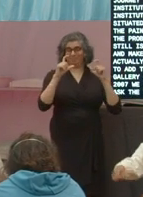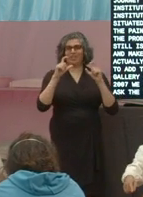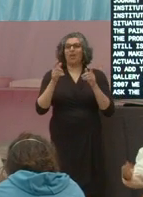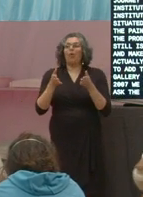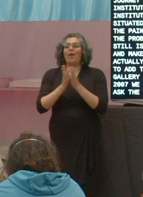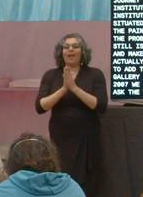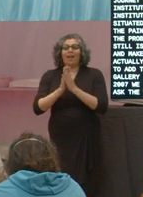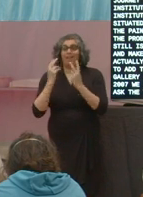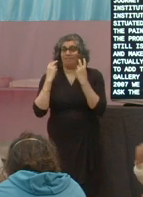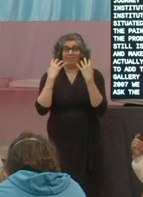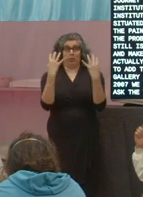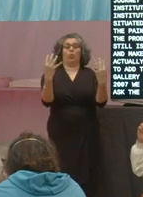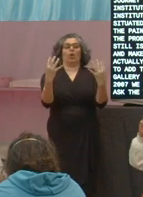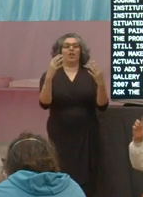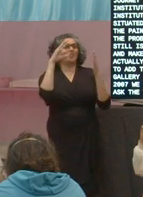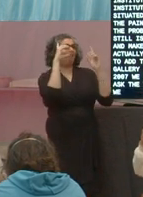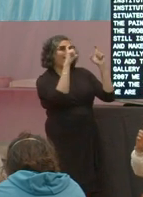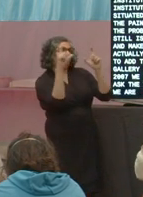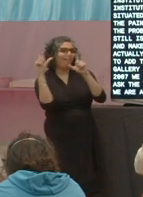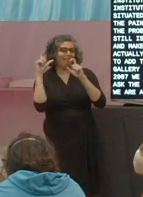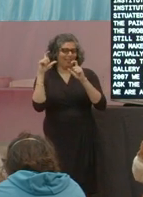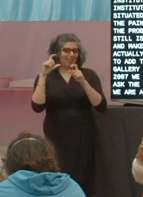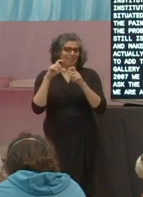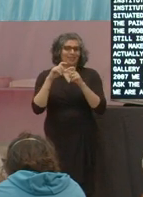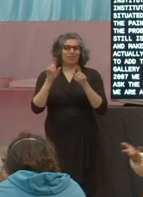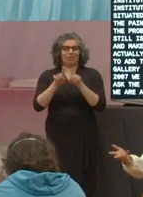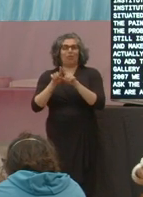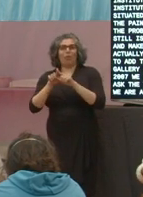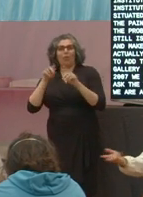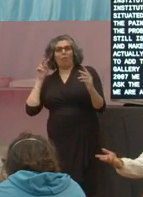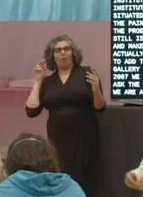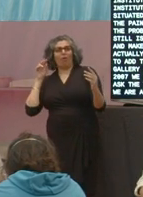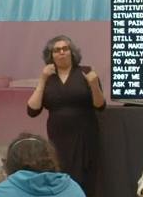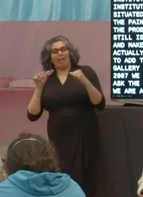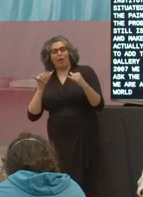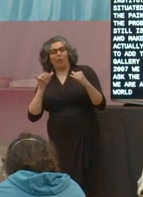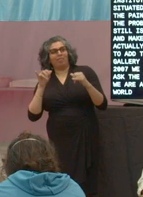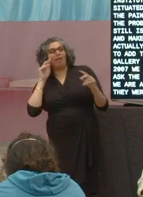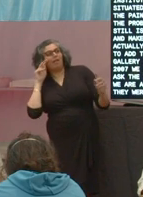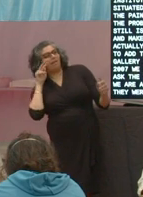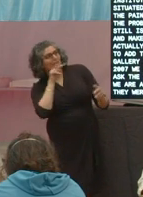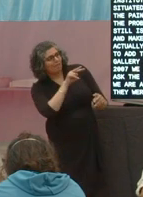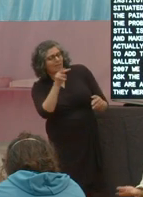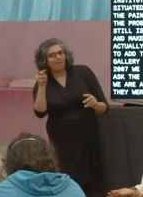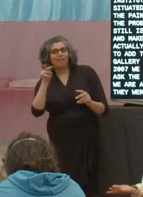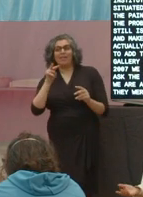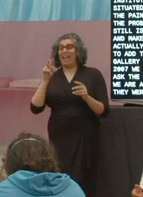the work for us. So we were also playing with the gaze and they would just take a bunch of photos of themselves...